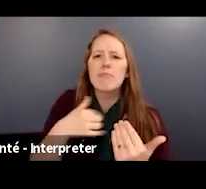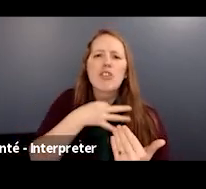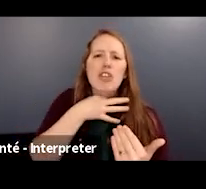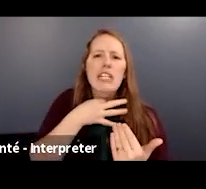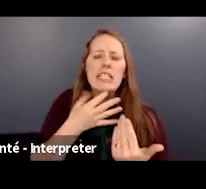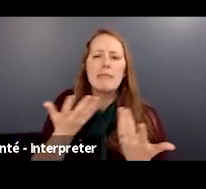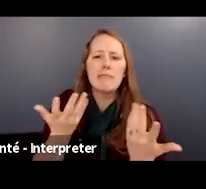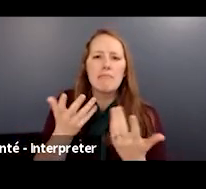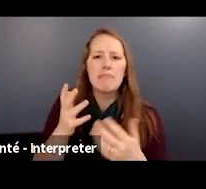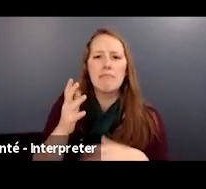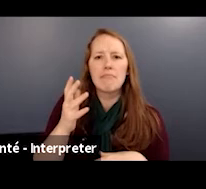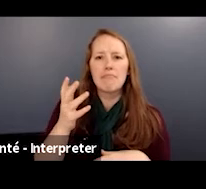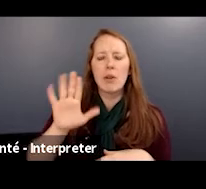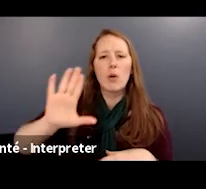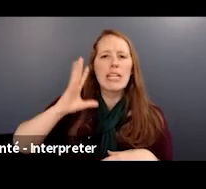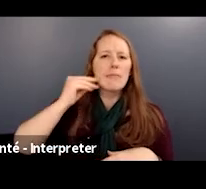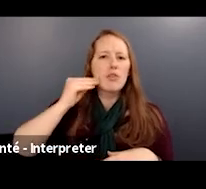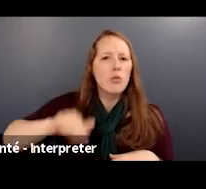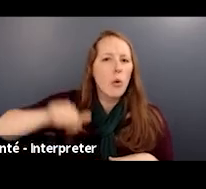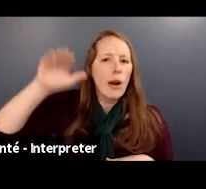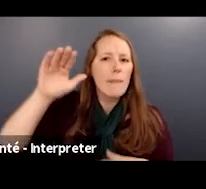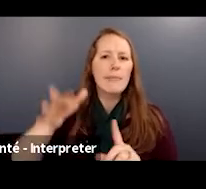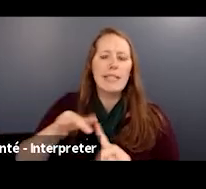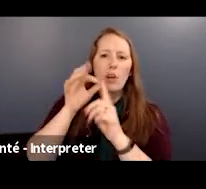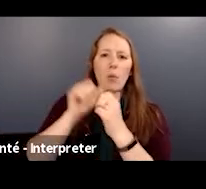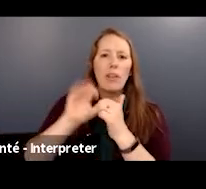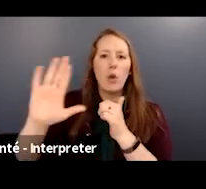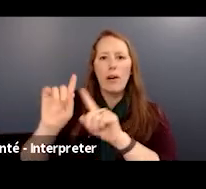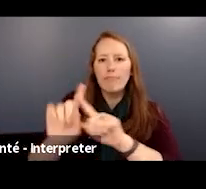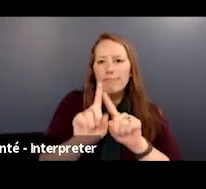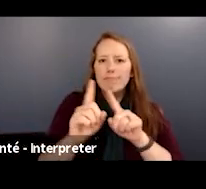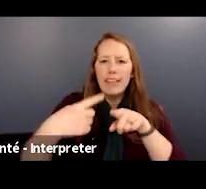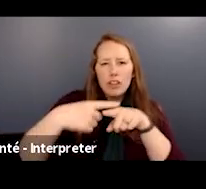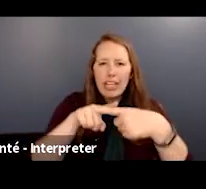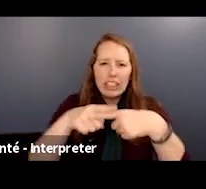specifically, with all your intersecting identities?